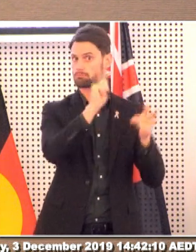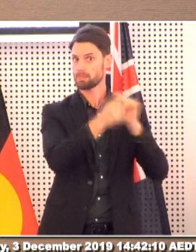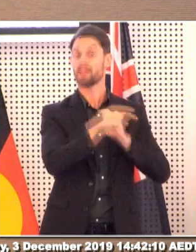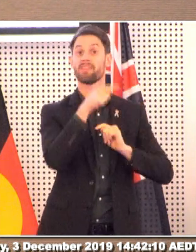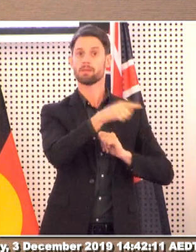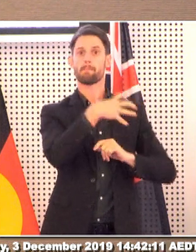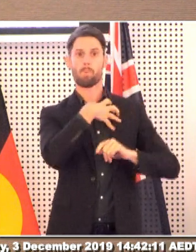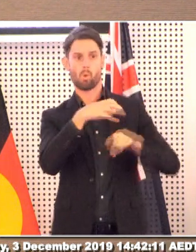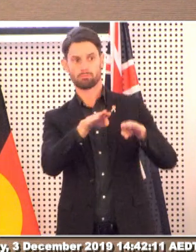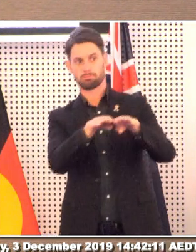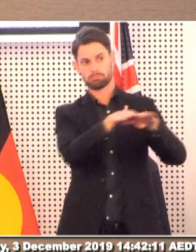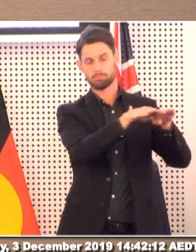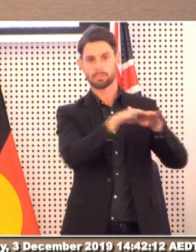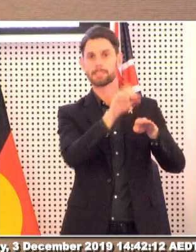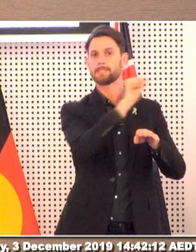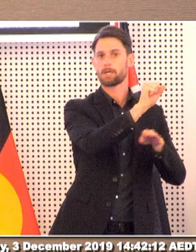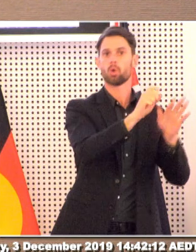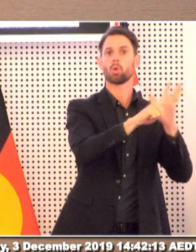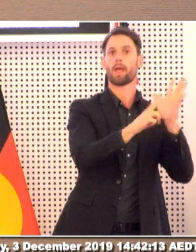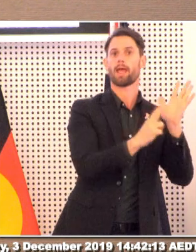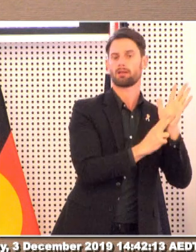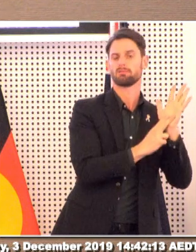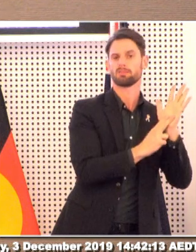the Rights of People with a Disability, so that will be the first guardianship